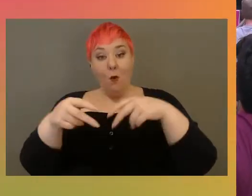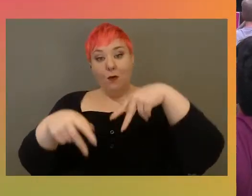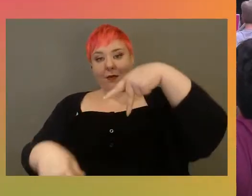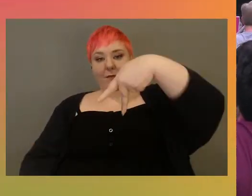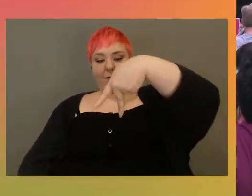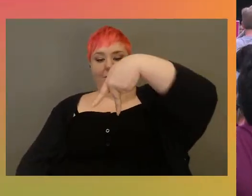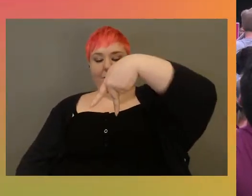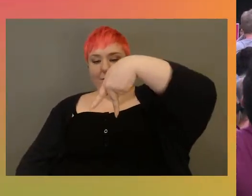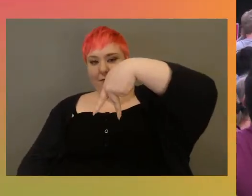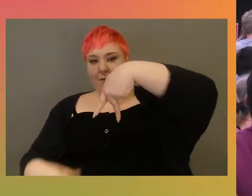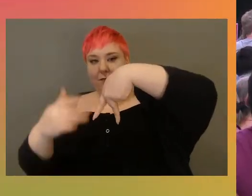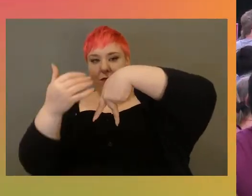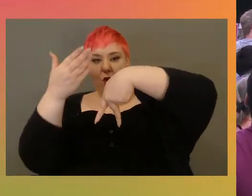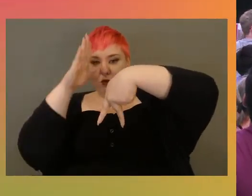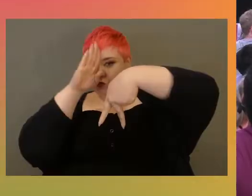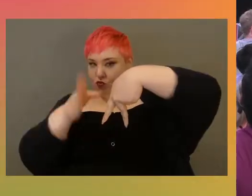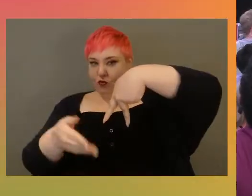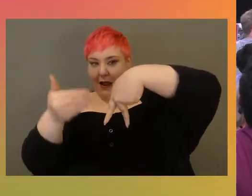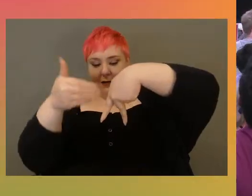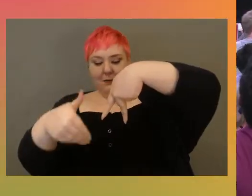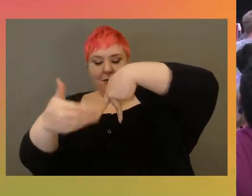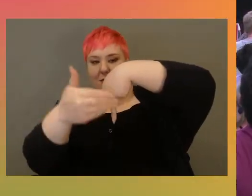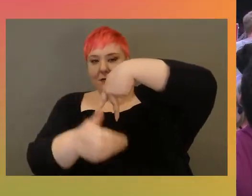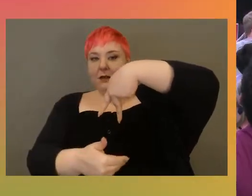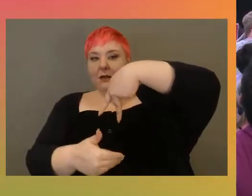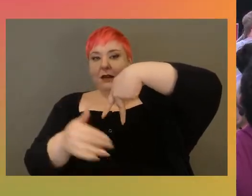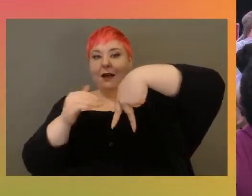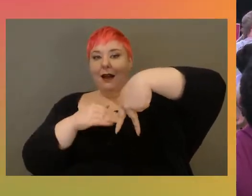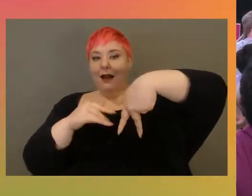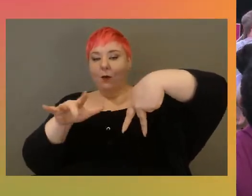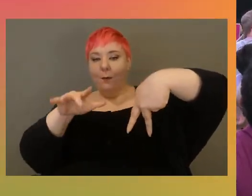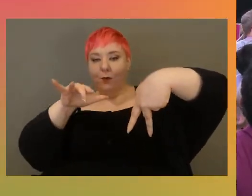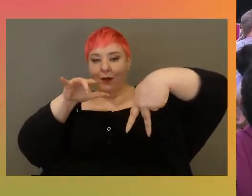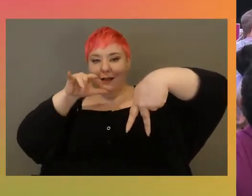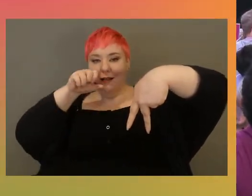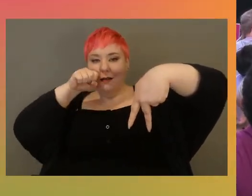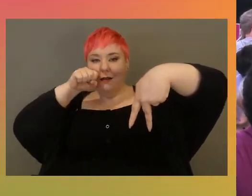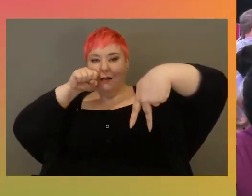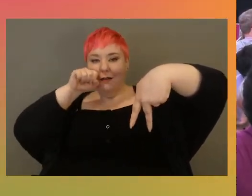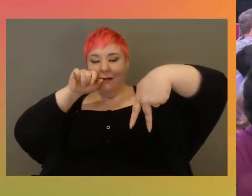GOOD. SPREAD YOUR COLLARBONES.